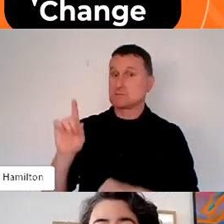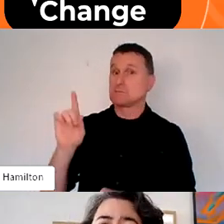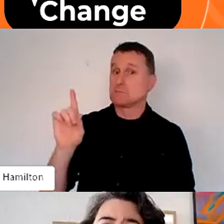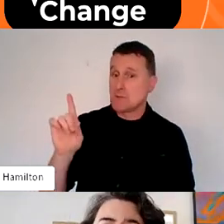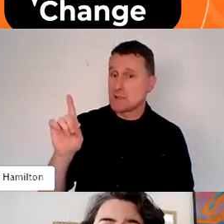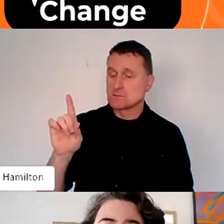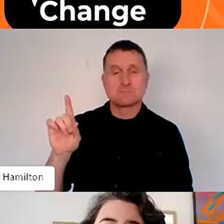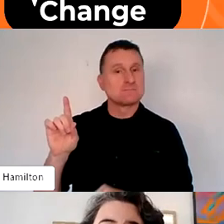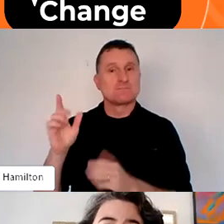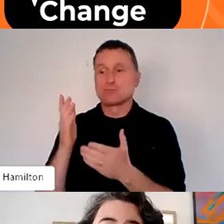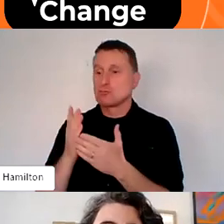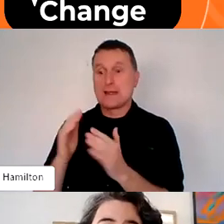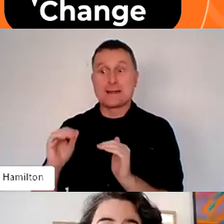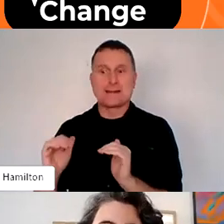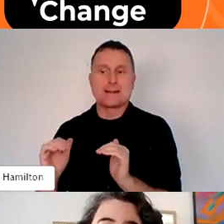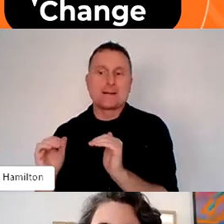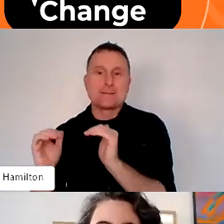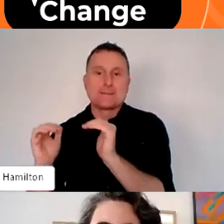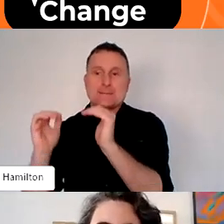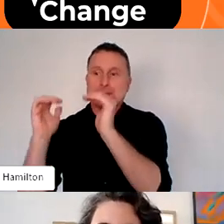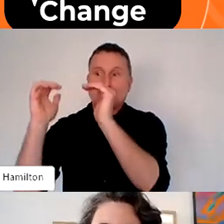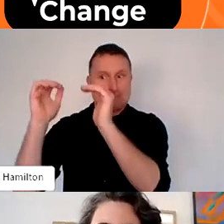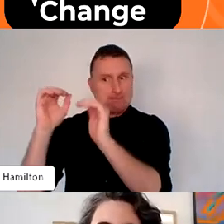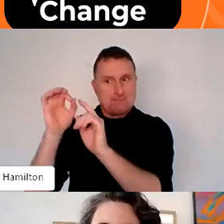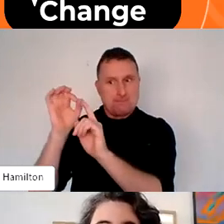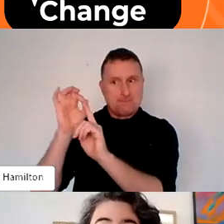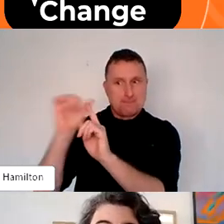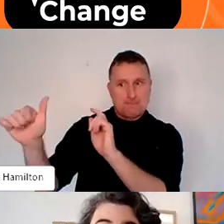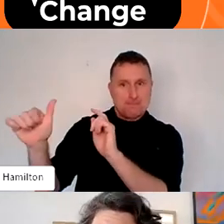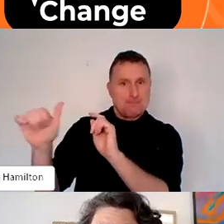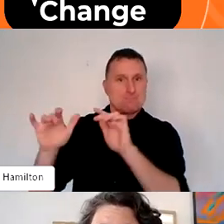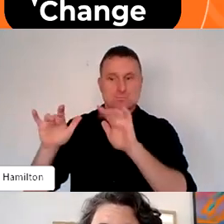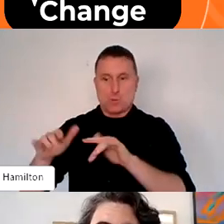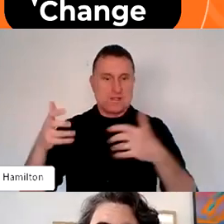not truly shaped by and for them. And this is a problem and it's